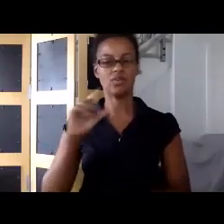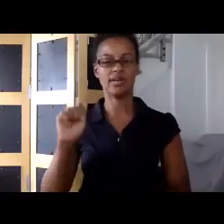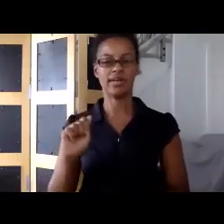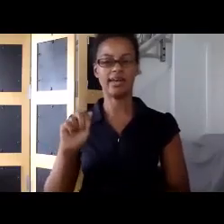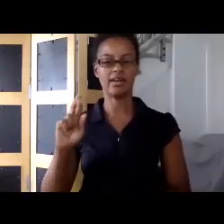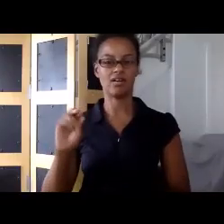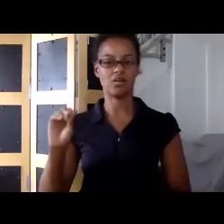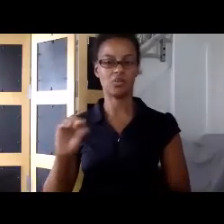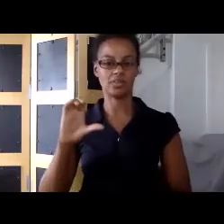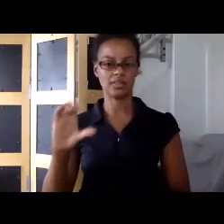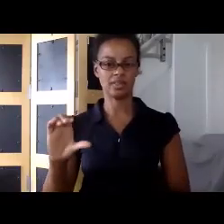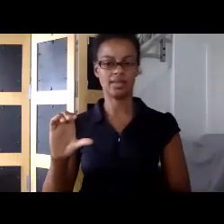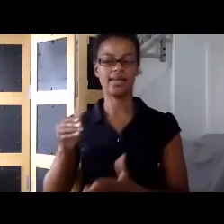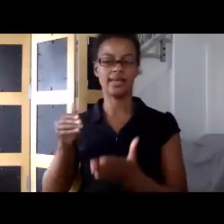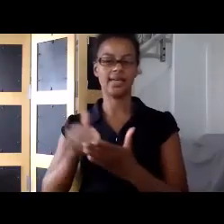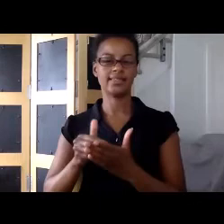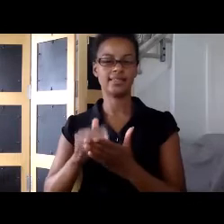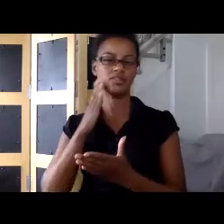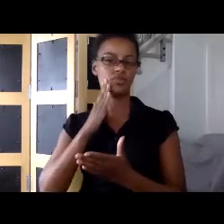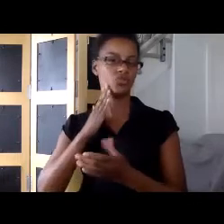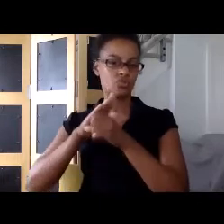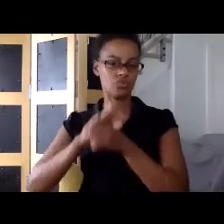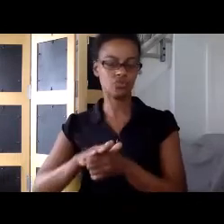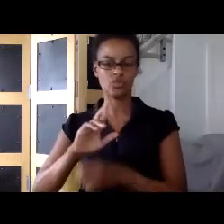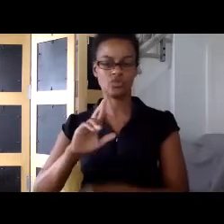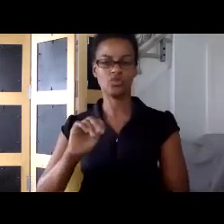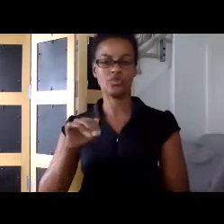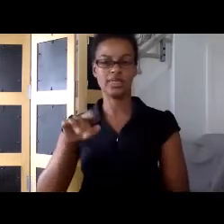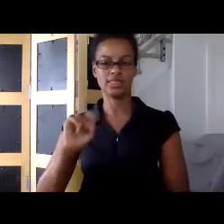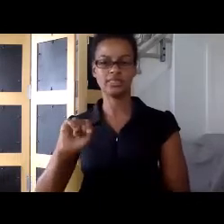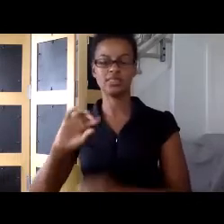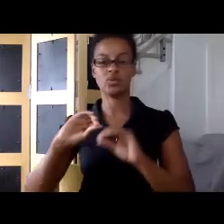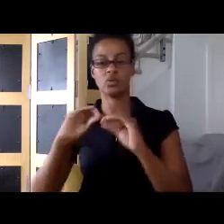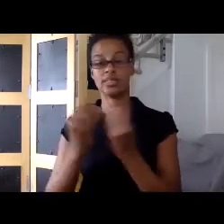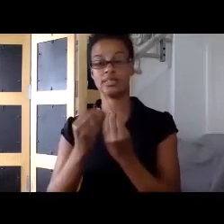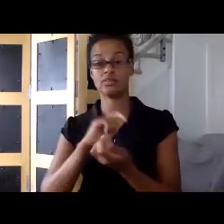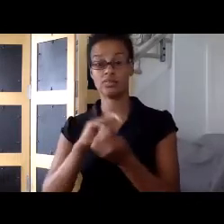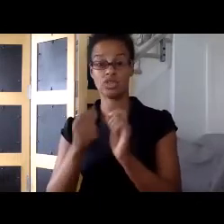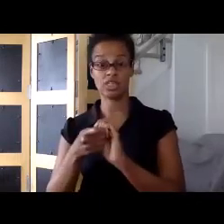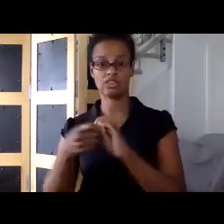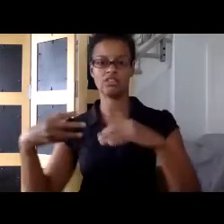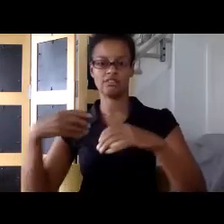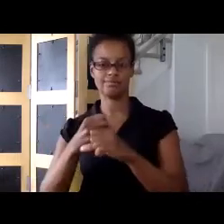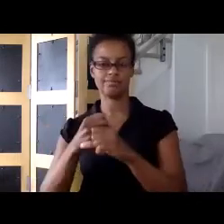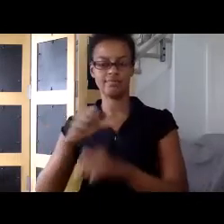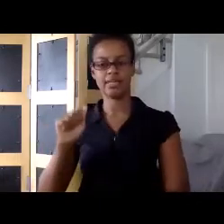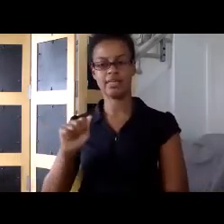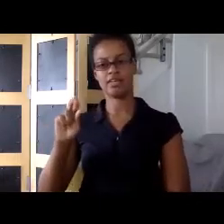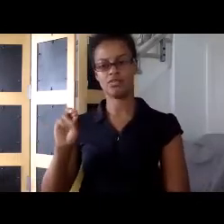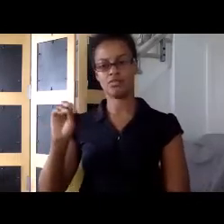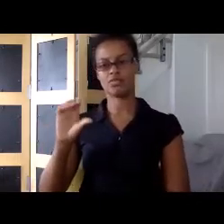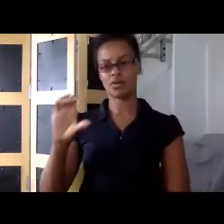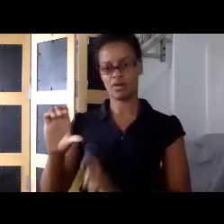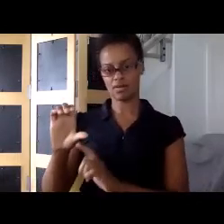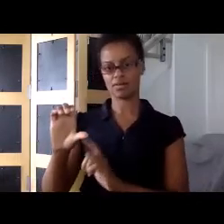AROC, and perhaps have taken part in some of the online resources and tools that they